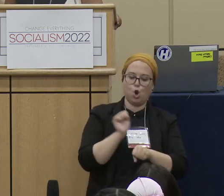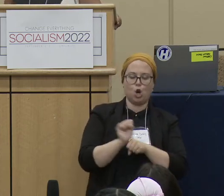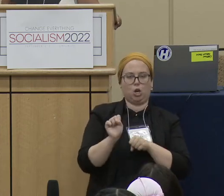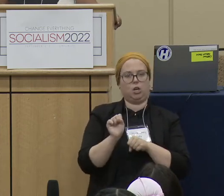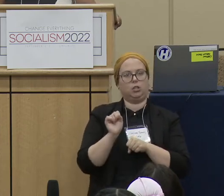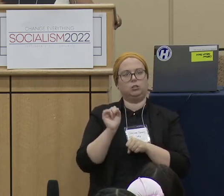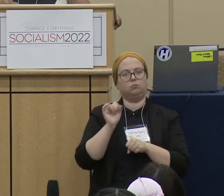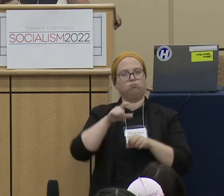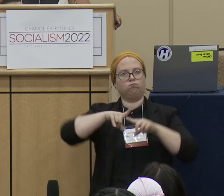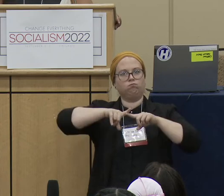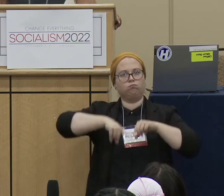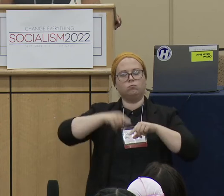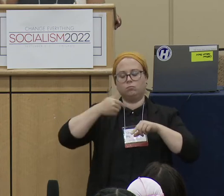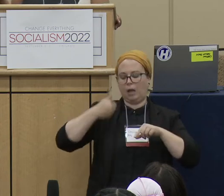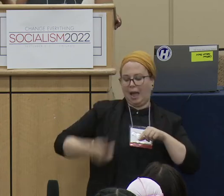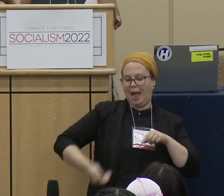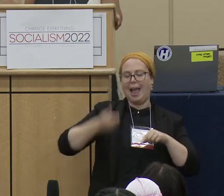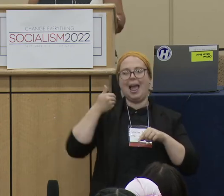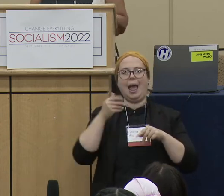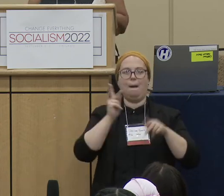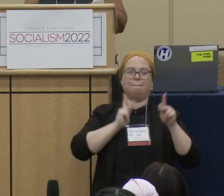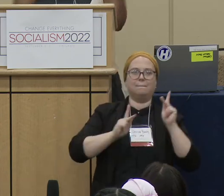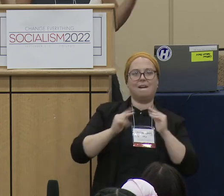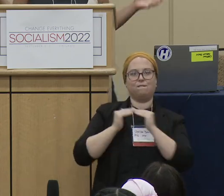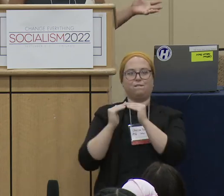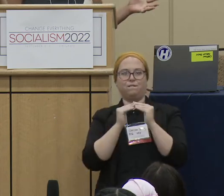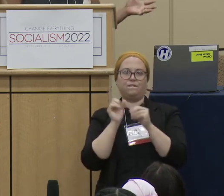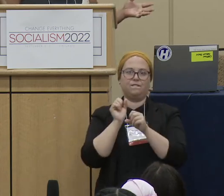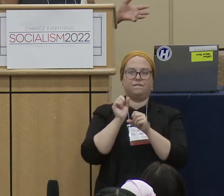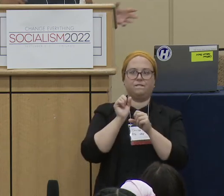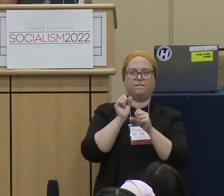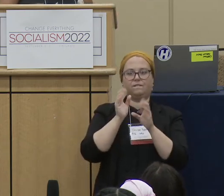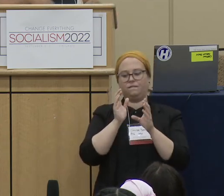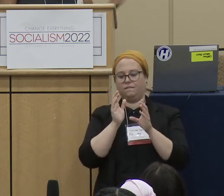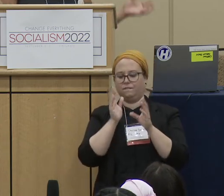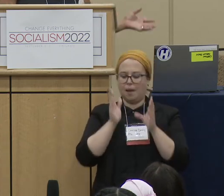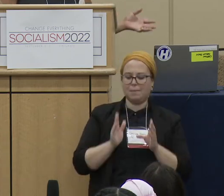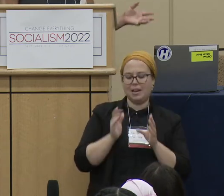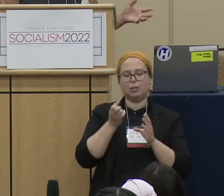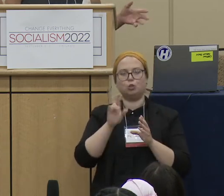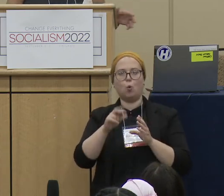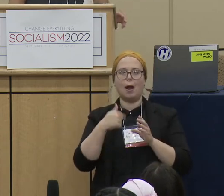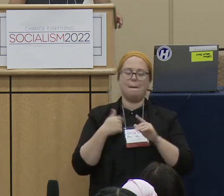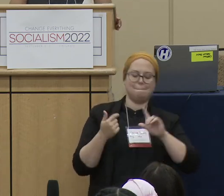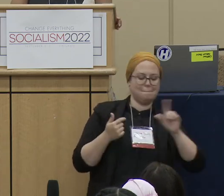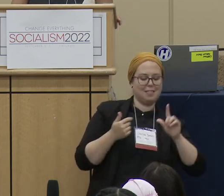work? That's upping the ante. I am a feminist. I am left